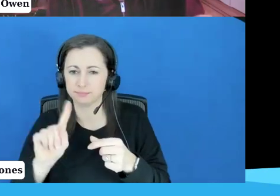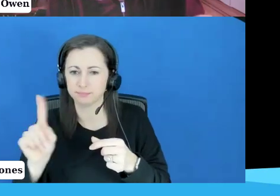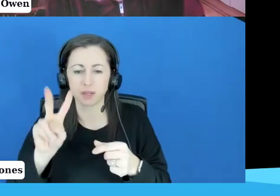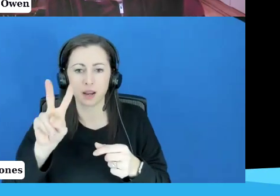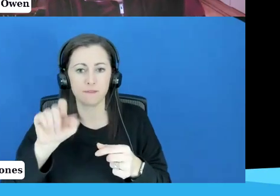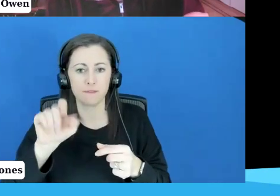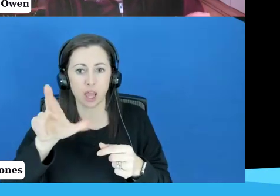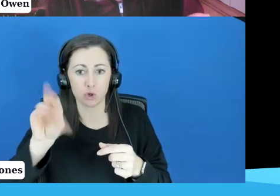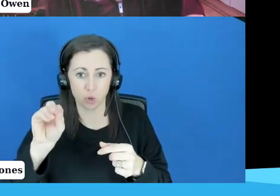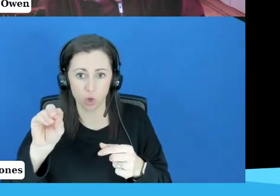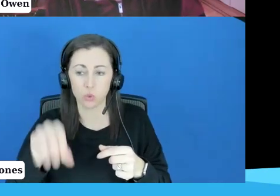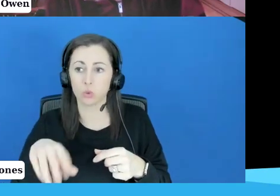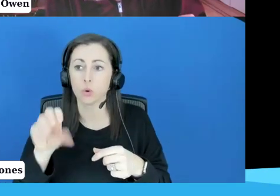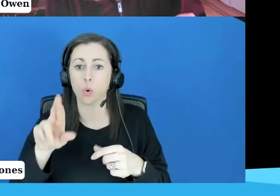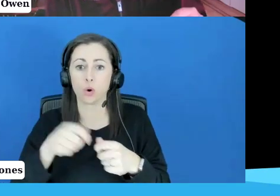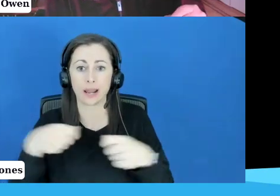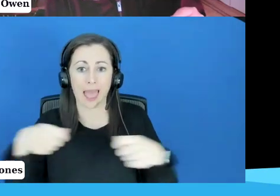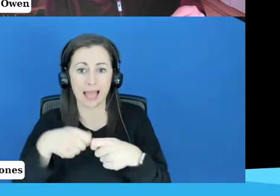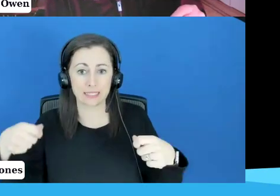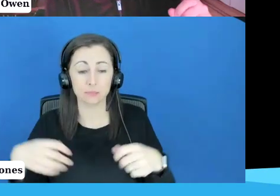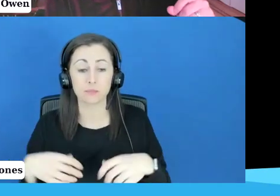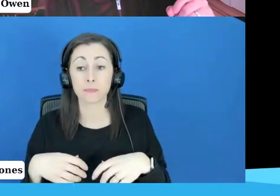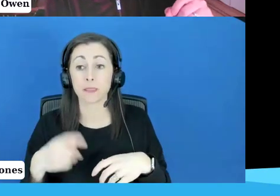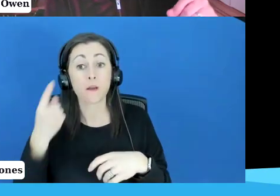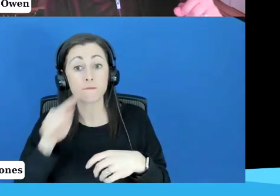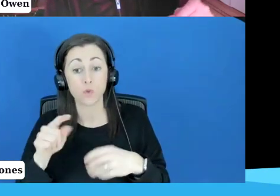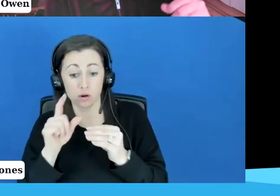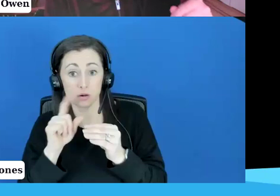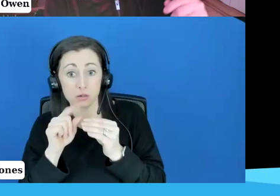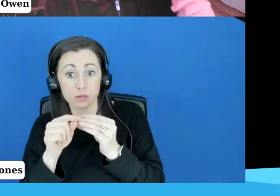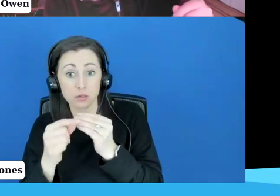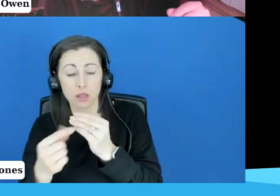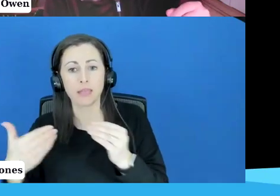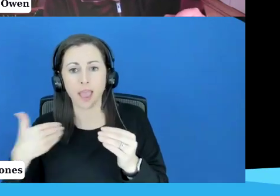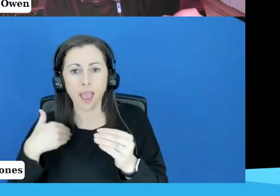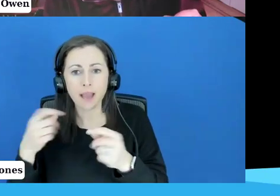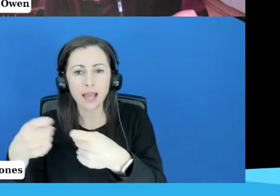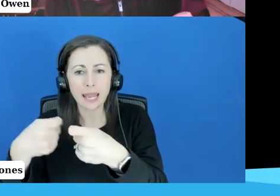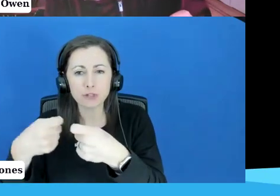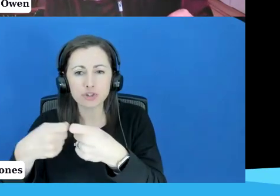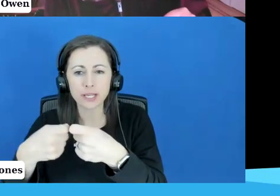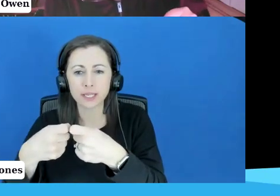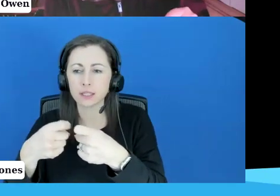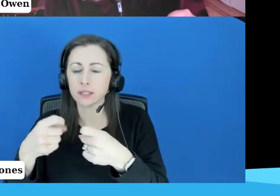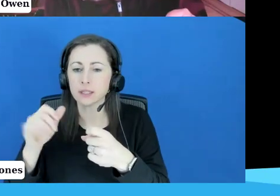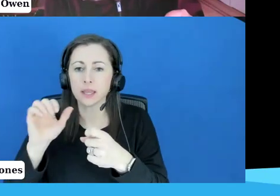Nail trimming, cutting your kids nails. They have electric nail trimmers. They're kind of like a grinder, but they keep the tips soft,